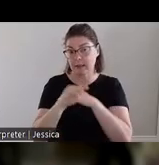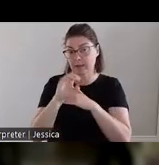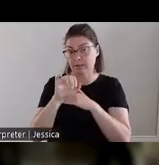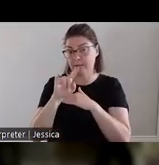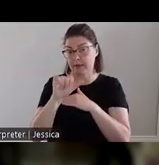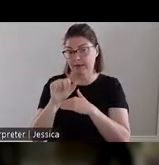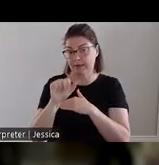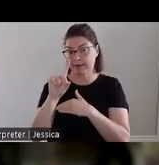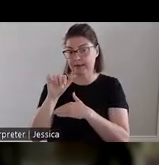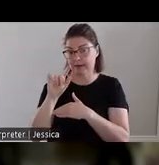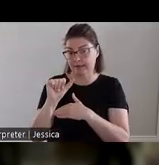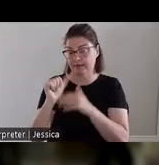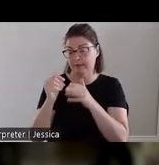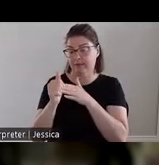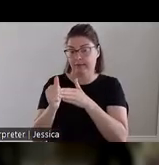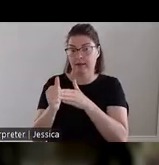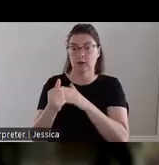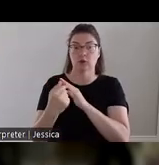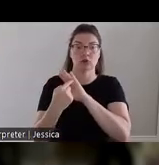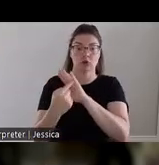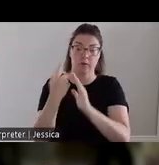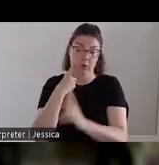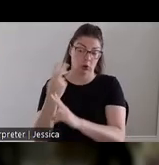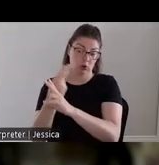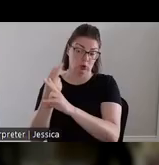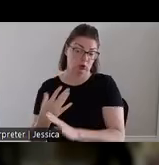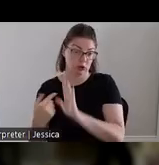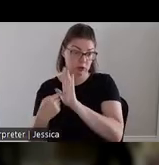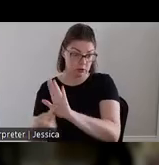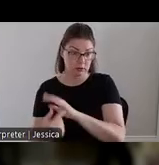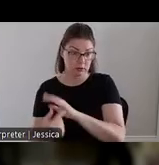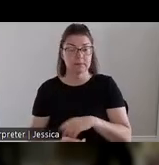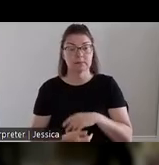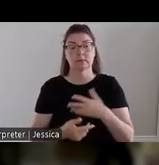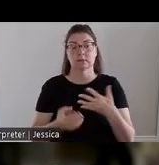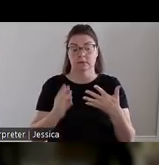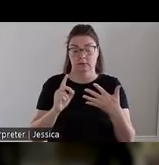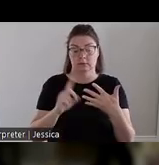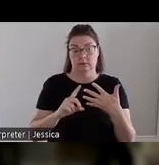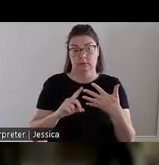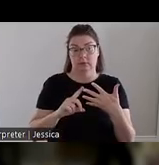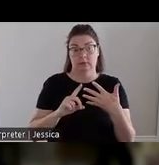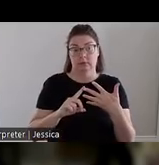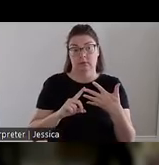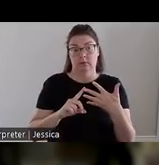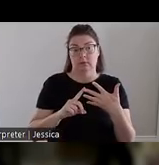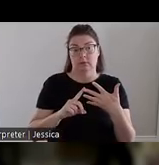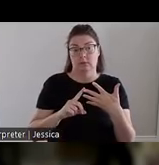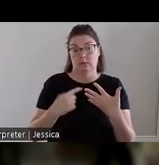to presenting data to users, and then we're going to talk about what's going on with library